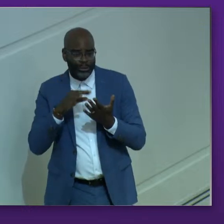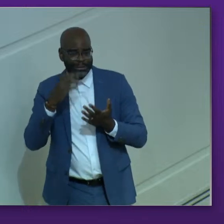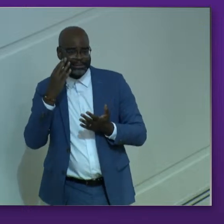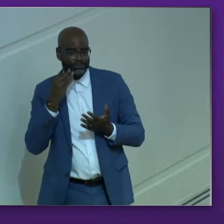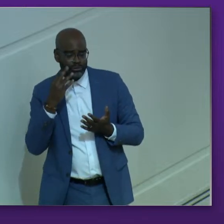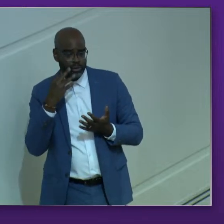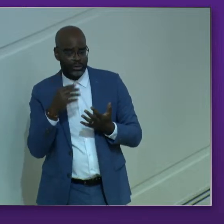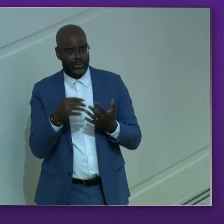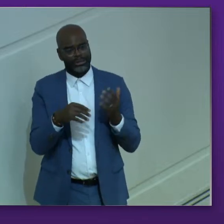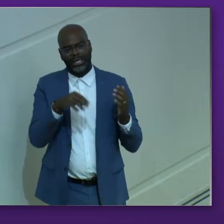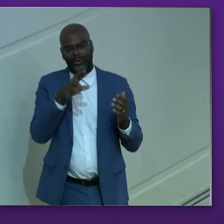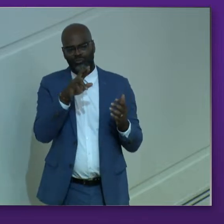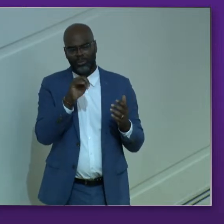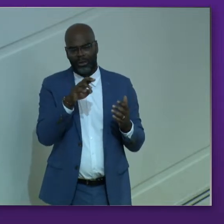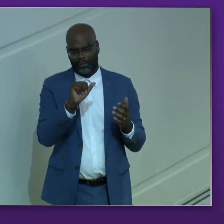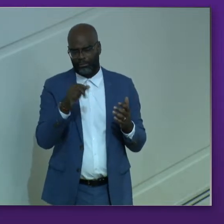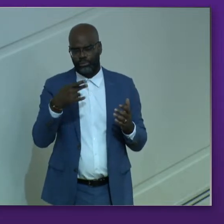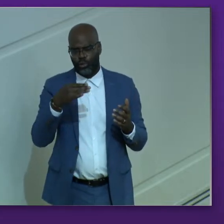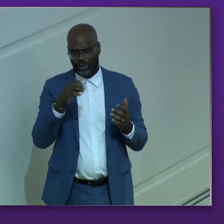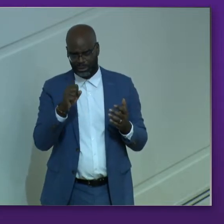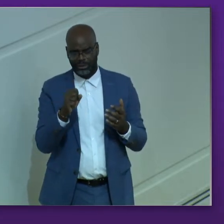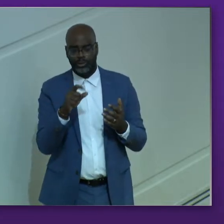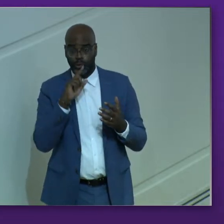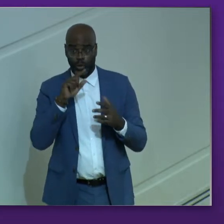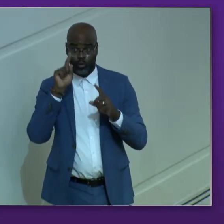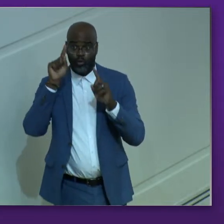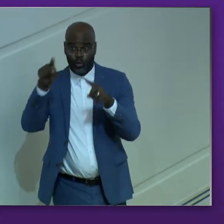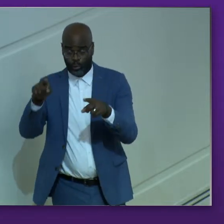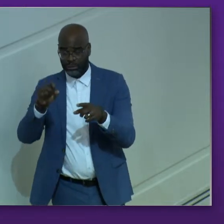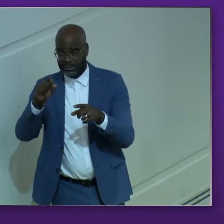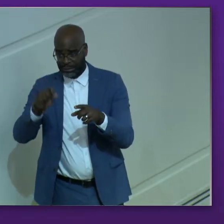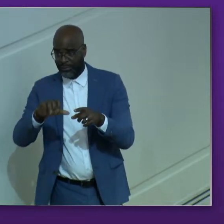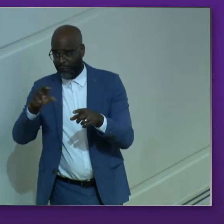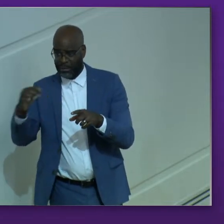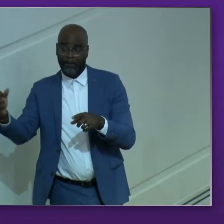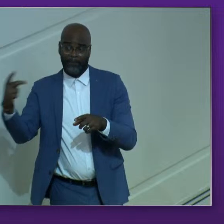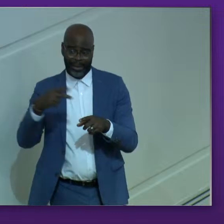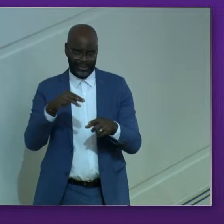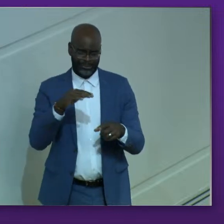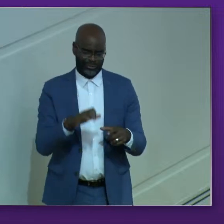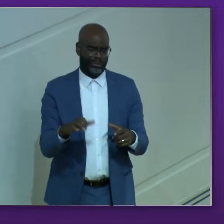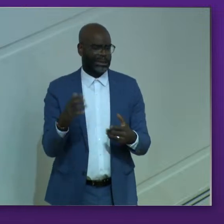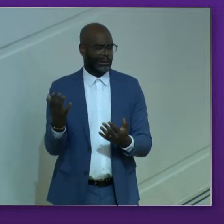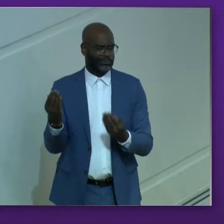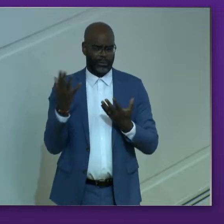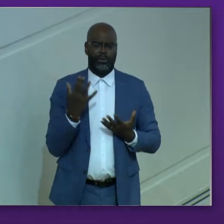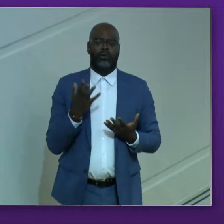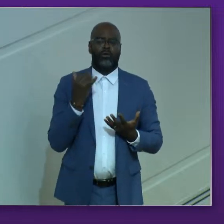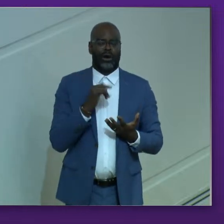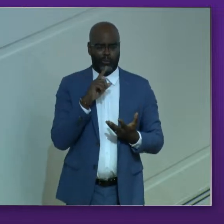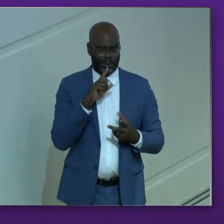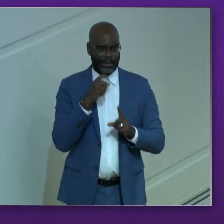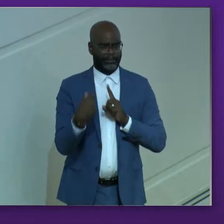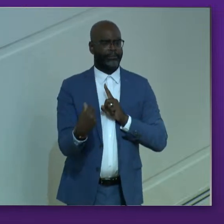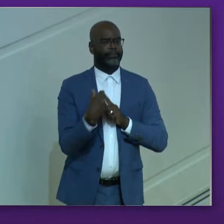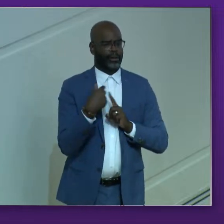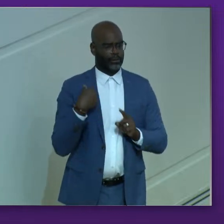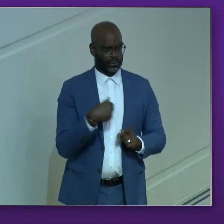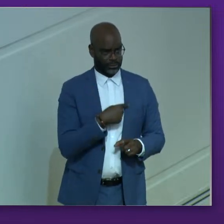EQUITY. WHEN I THINK ABOUT THOSE THREE THINGS I CANNOT WAIT TO HEAR ABOUT THIS TERRIFIC CULTURAL AND SCHOLAR